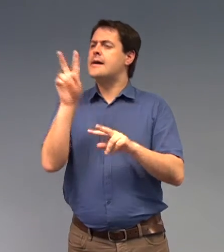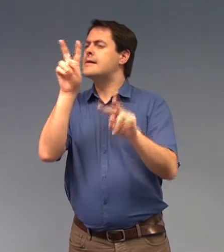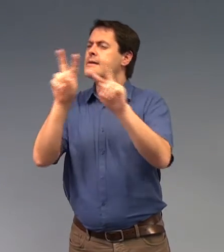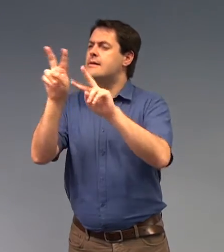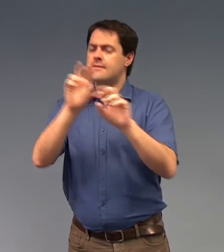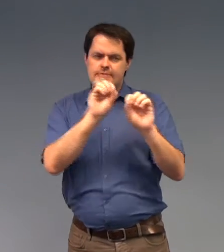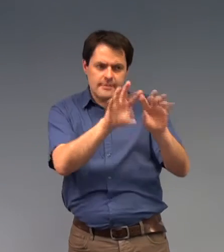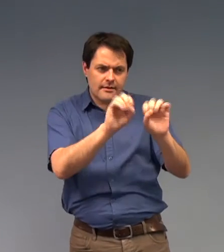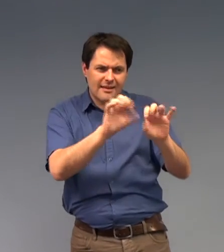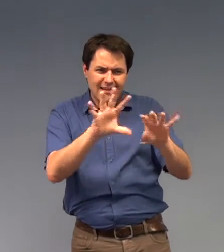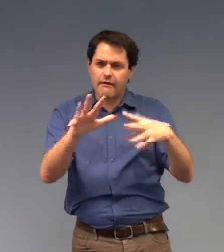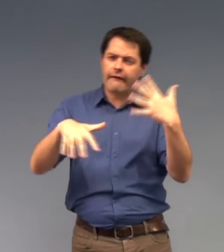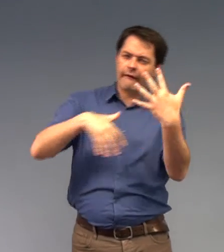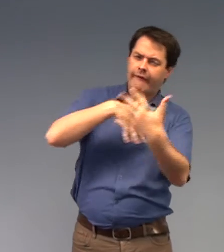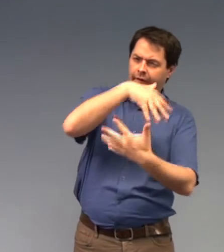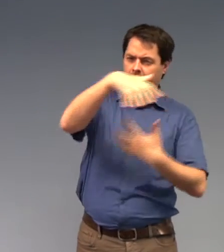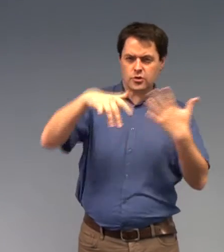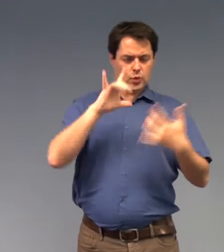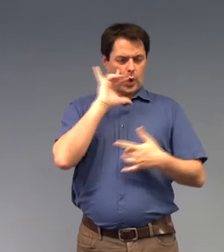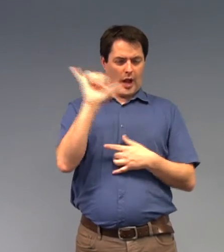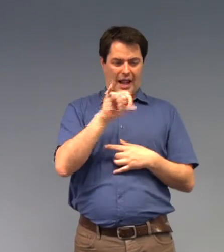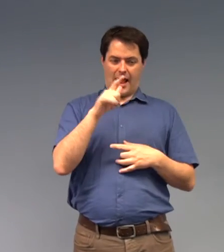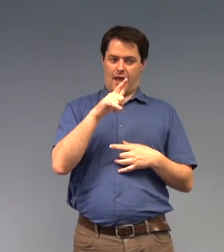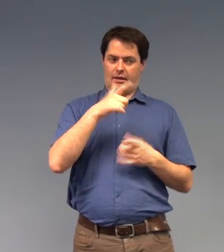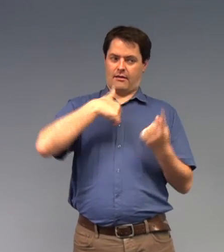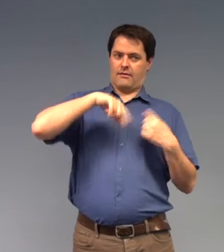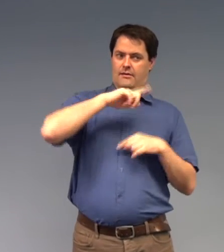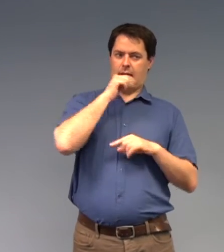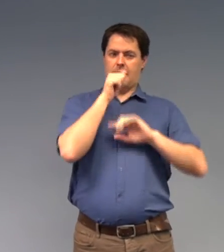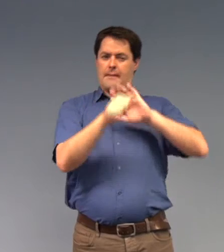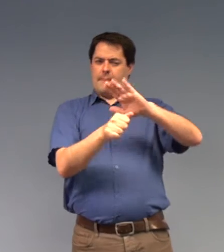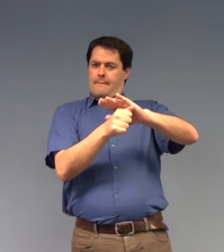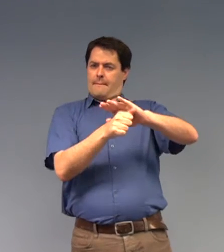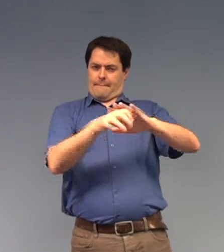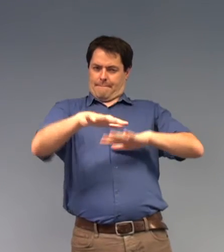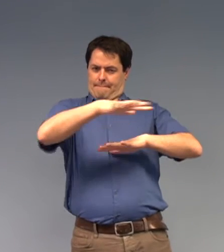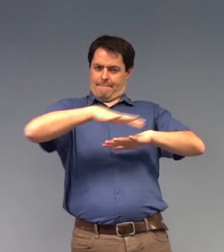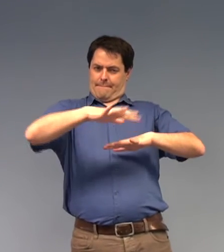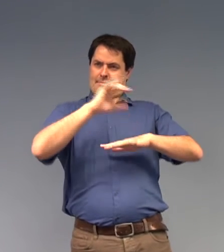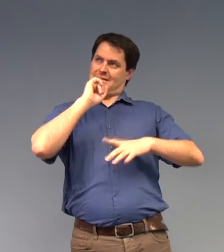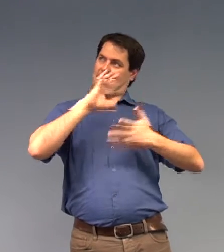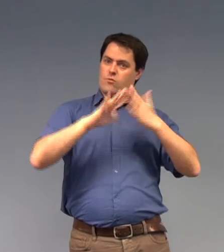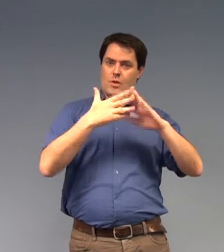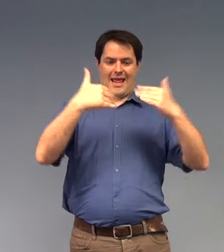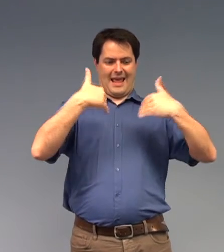These people who were skilled at English would support other members of their community.